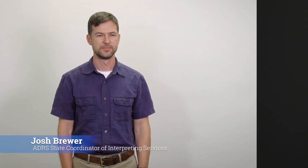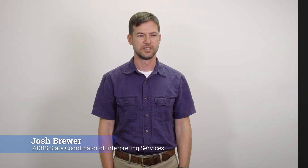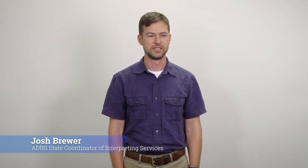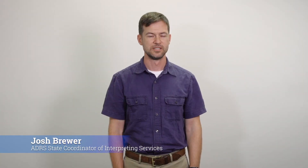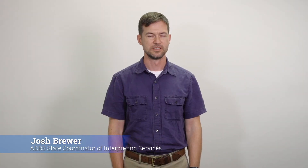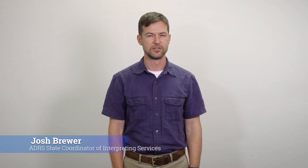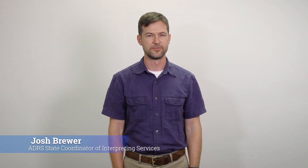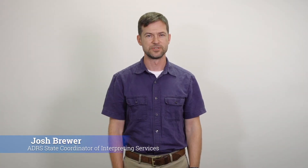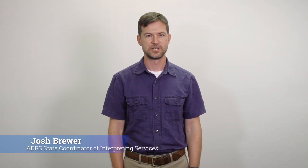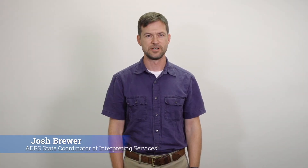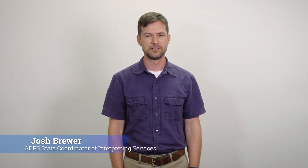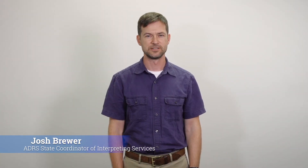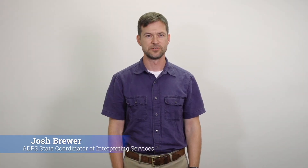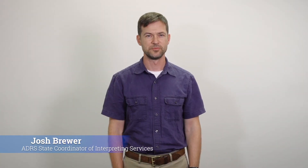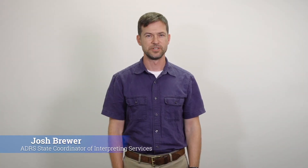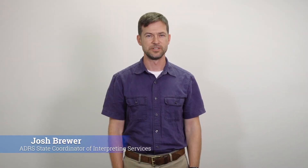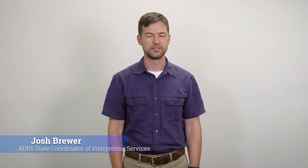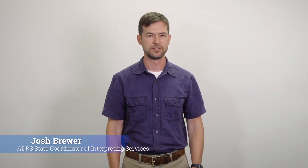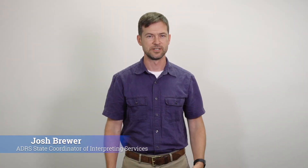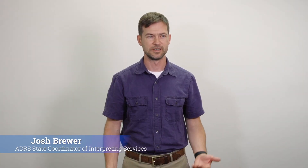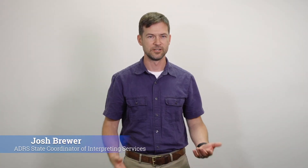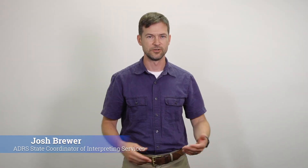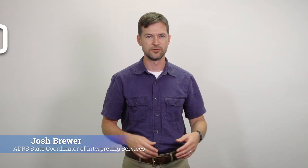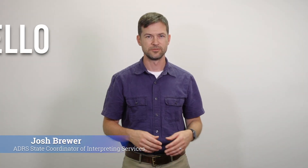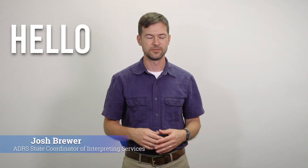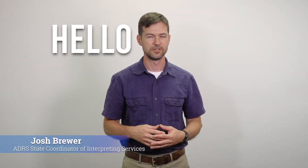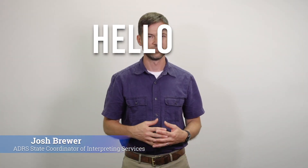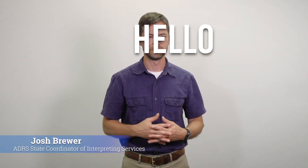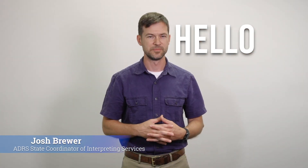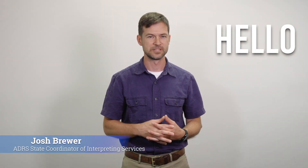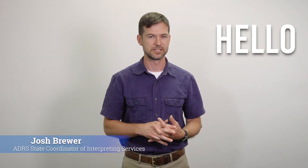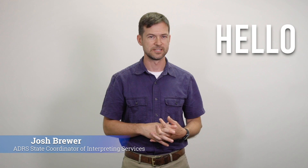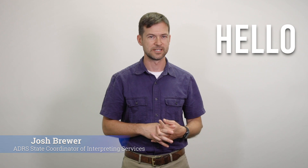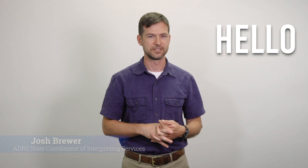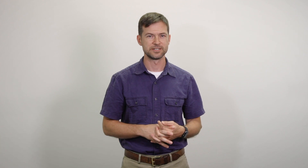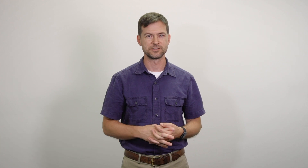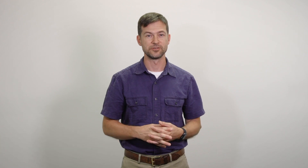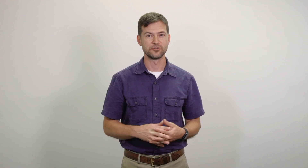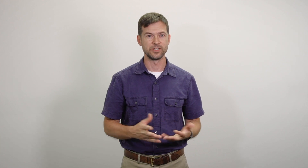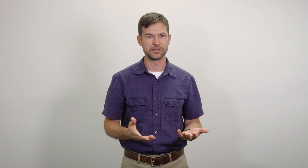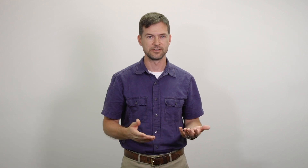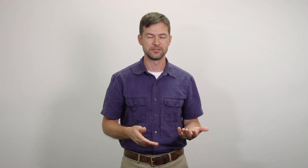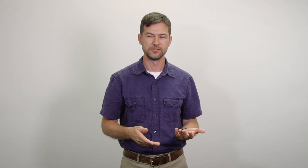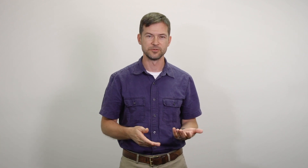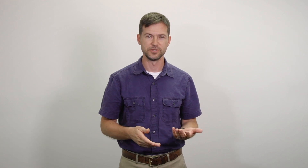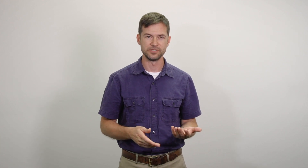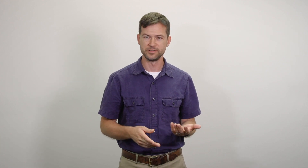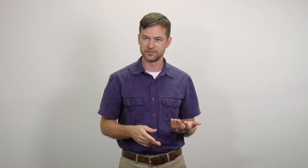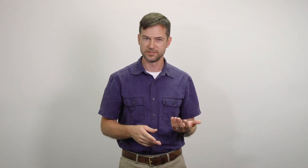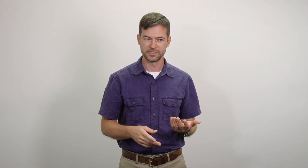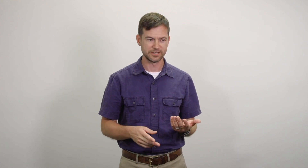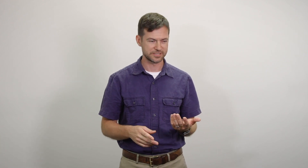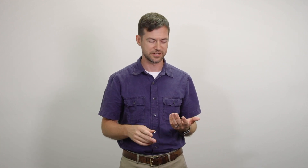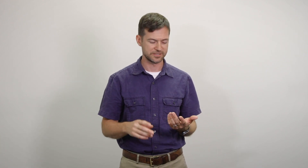Josh Brewer, ADRS….- “So, the first sign is gonna be hello basically a salutation or a greeting, can be exchanged